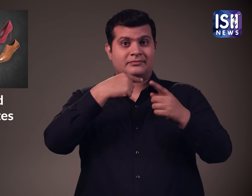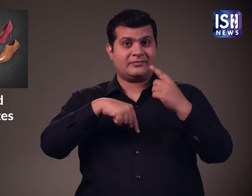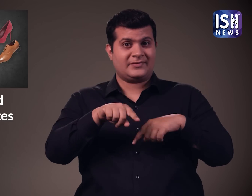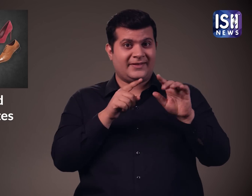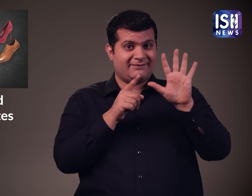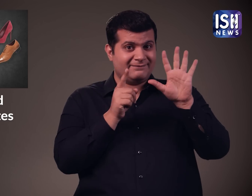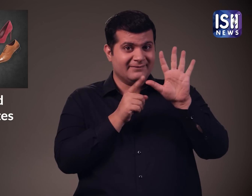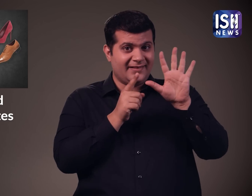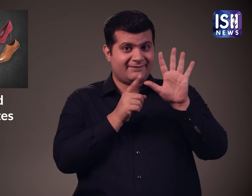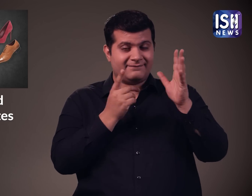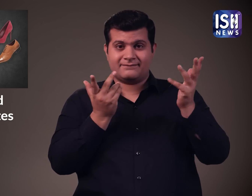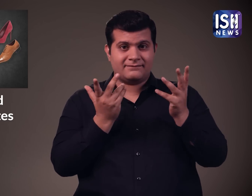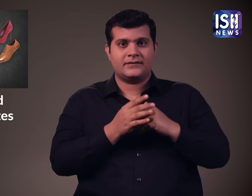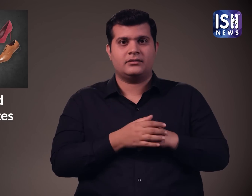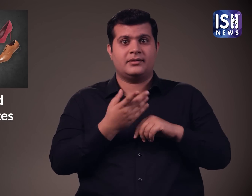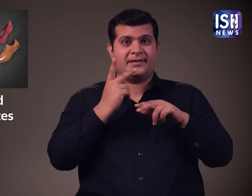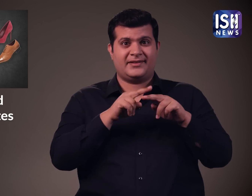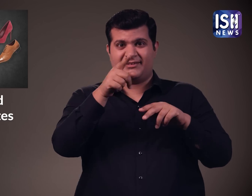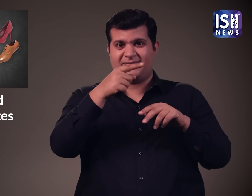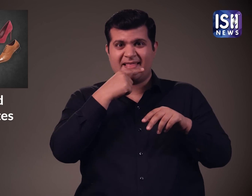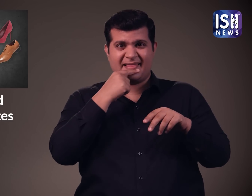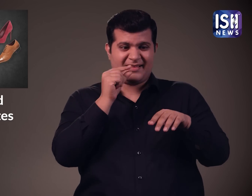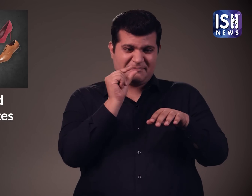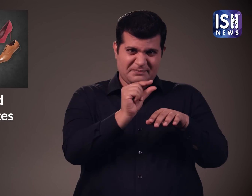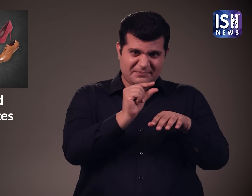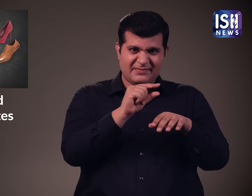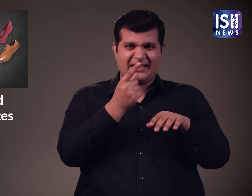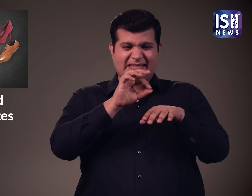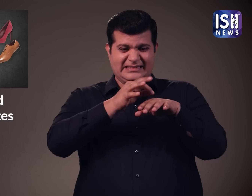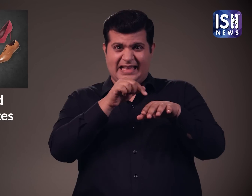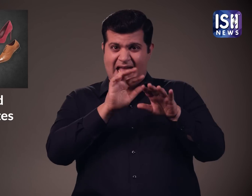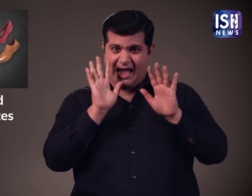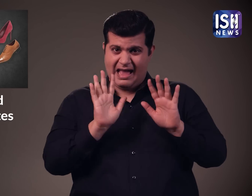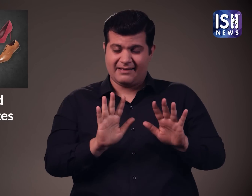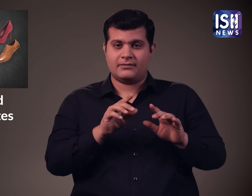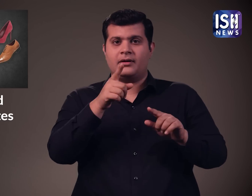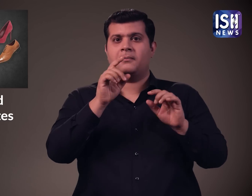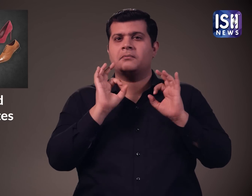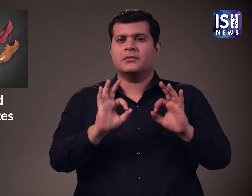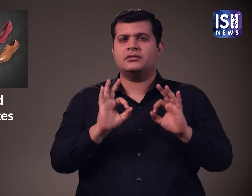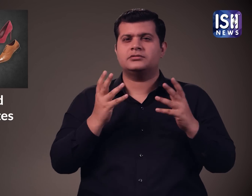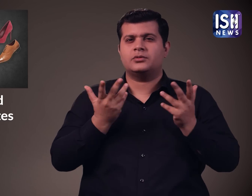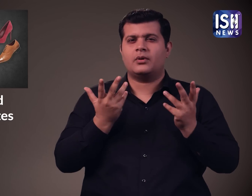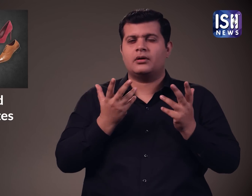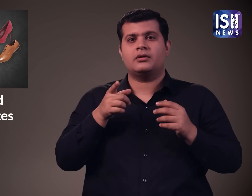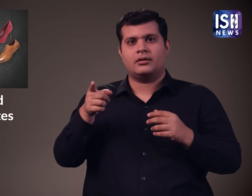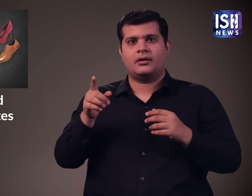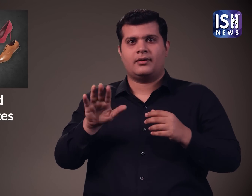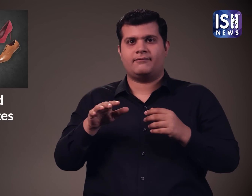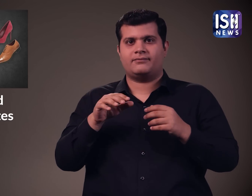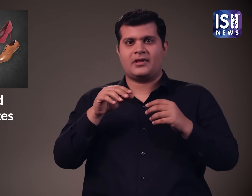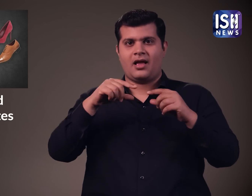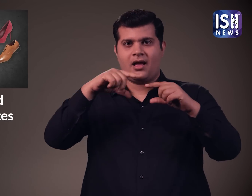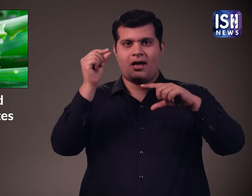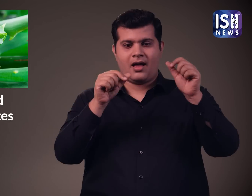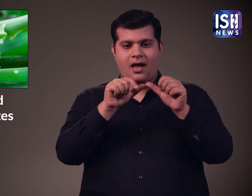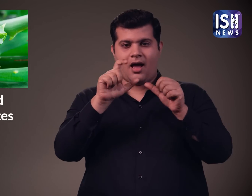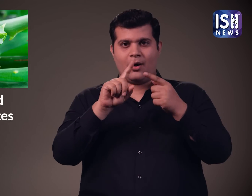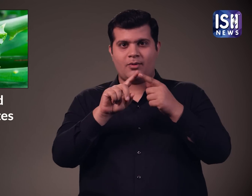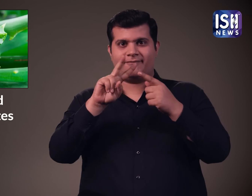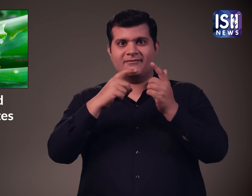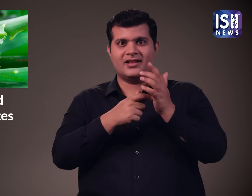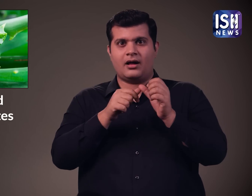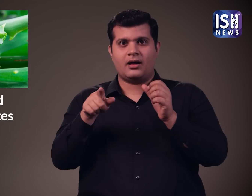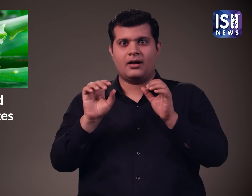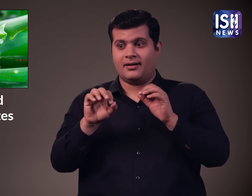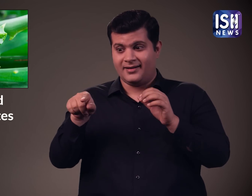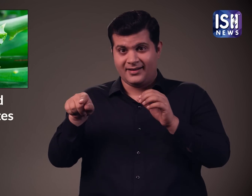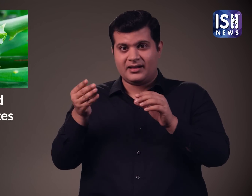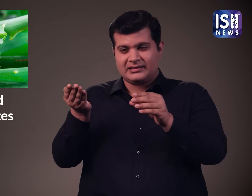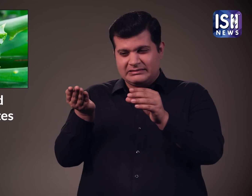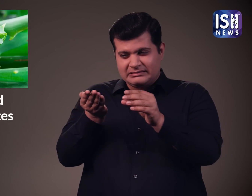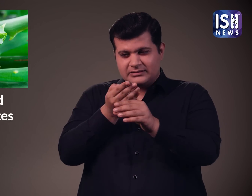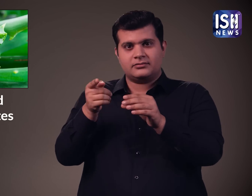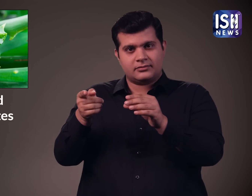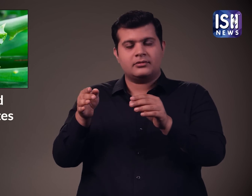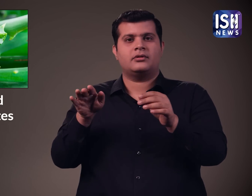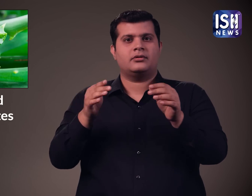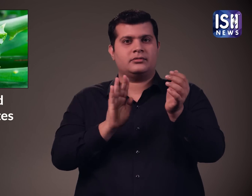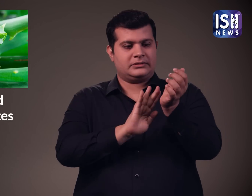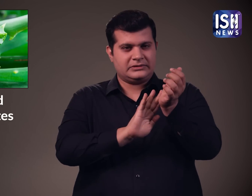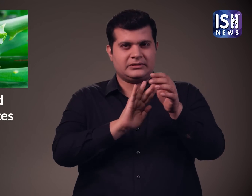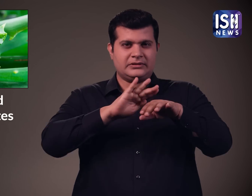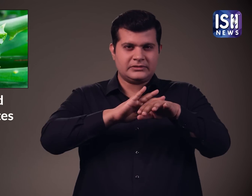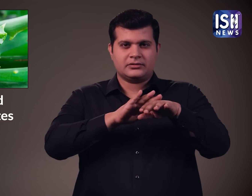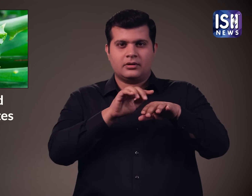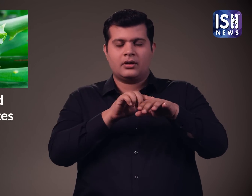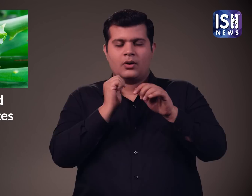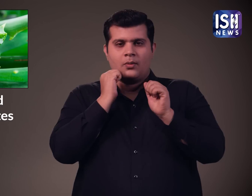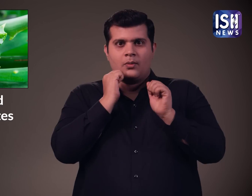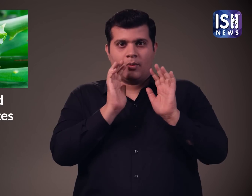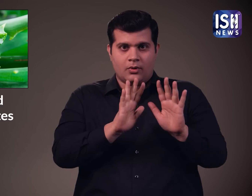5. Apply aleo vera gel on the affected area to give you a cooling effect.